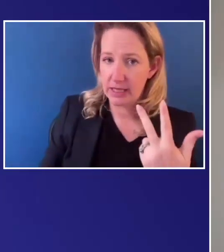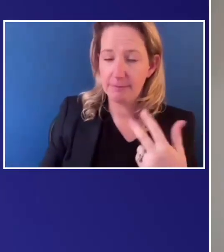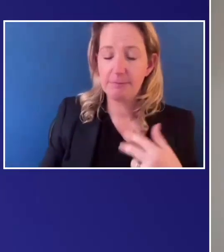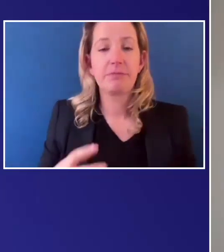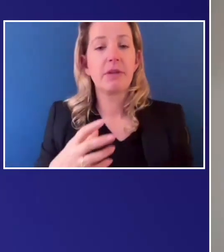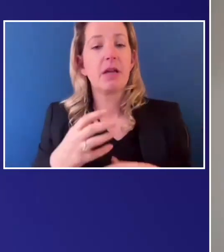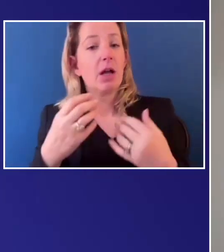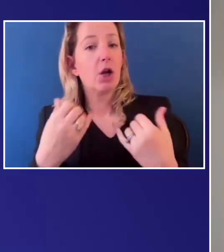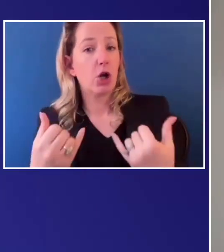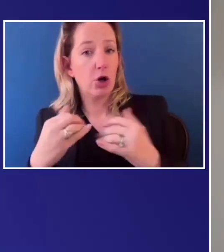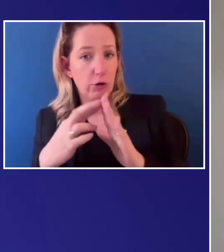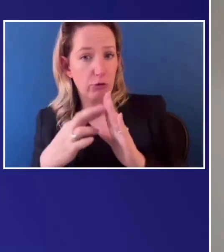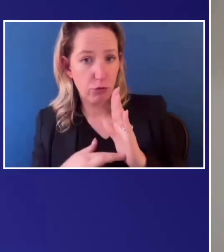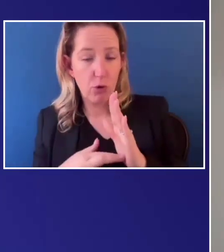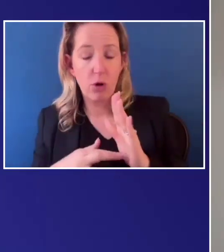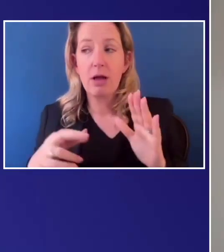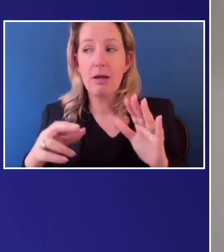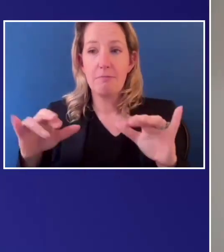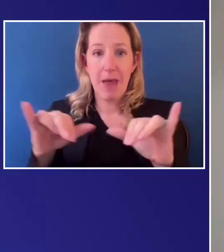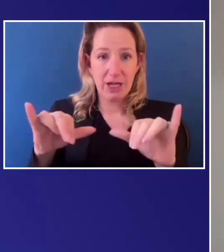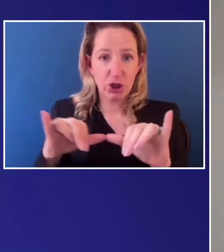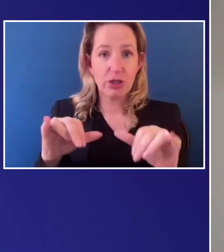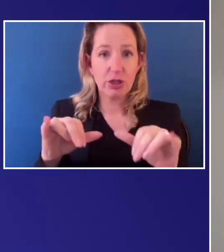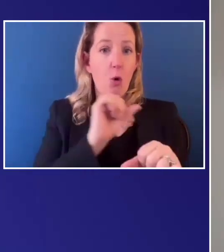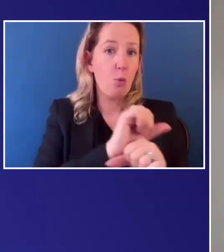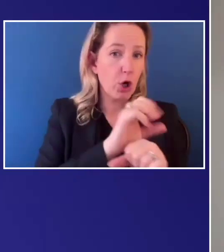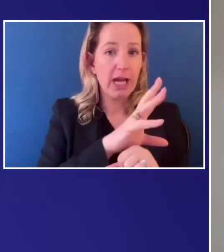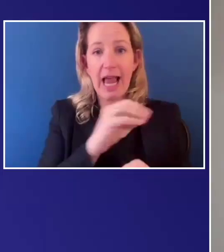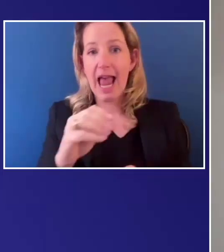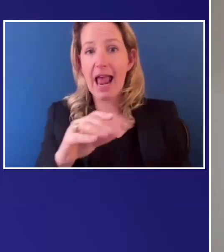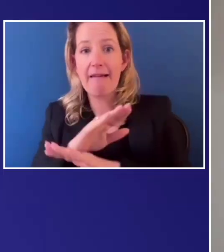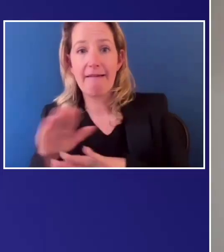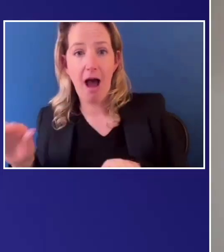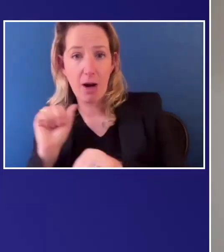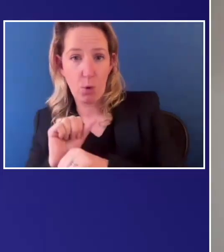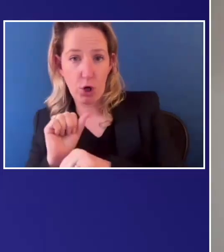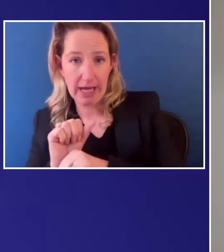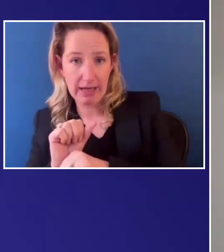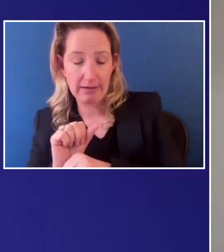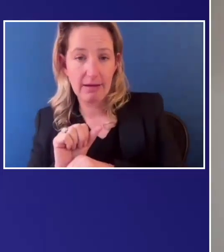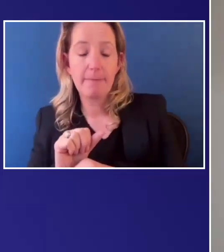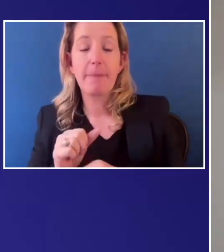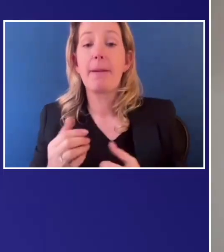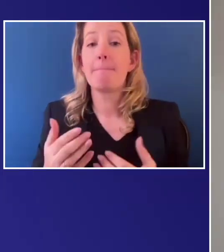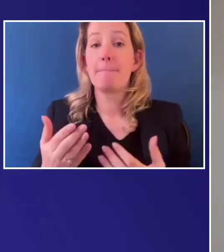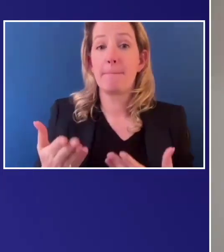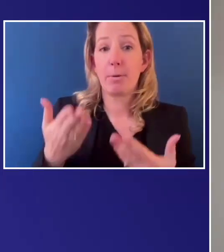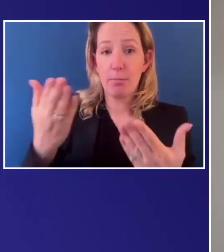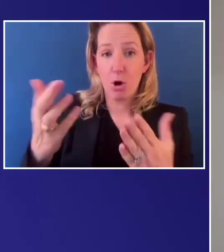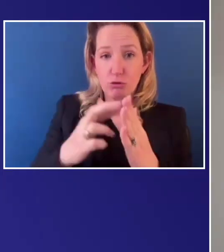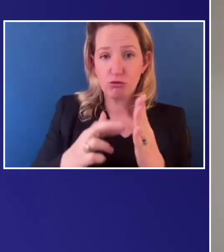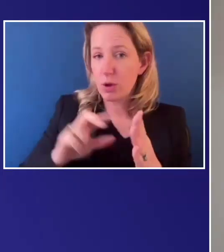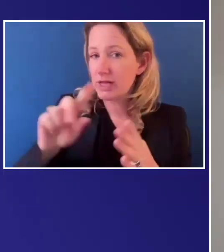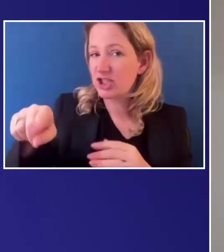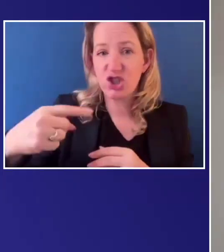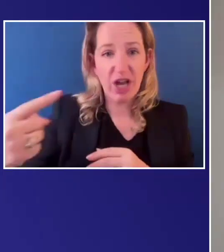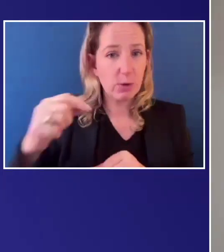measures earnings of both working and non-working people, whereas the proposed rule is just working people. So for the vast majority of Gainful